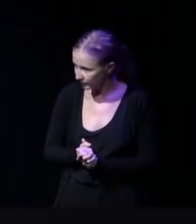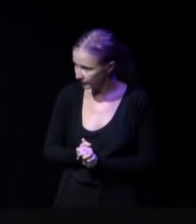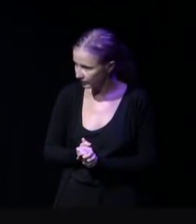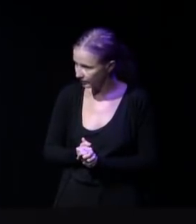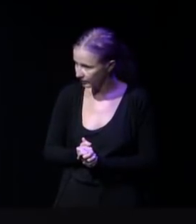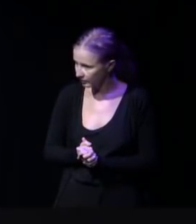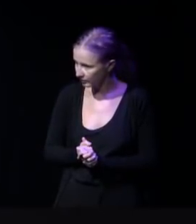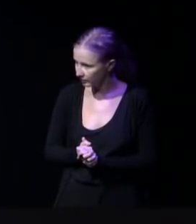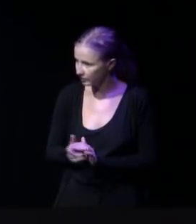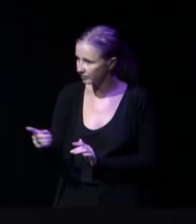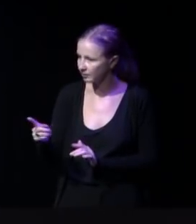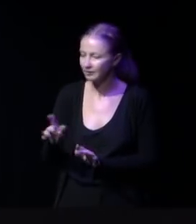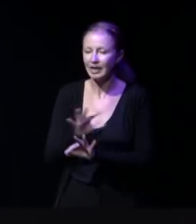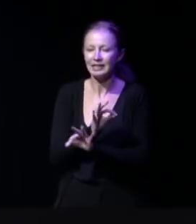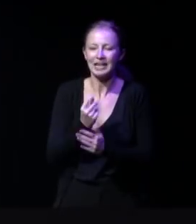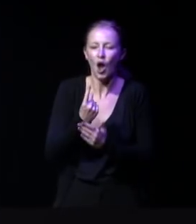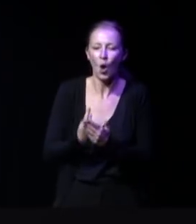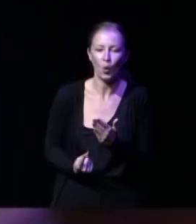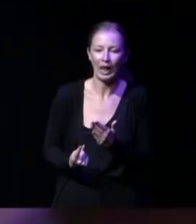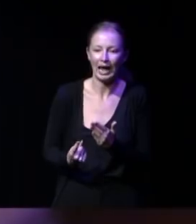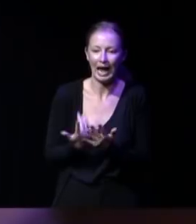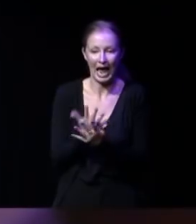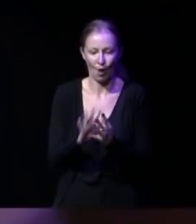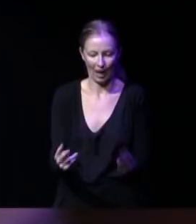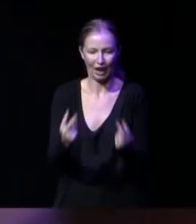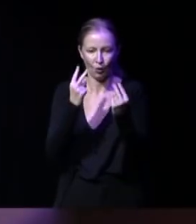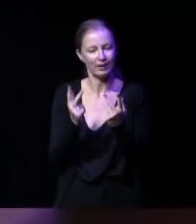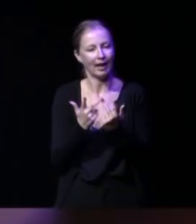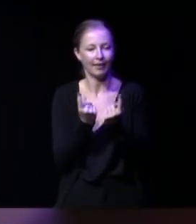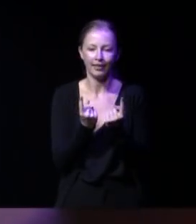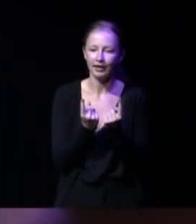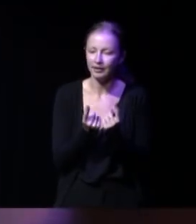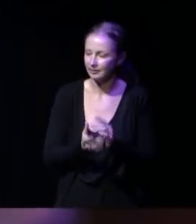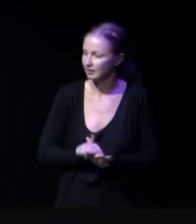What? It's other things. Right. So.